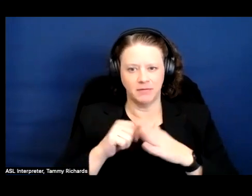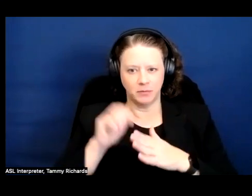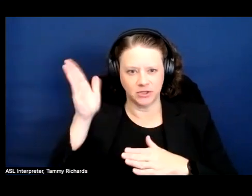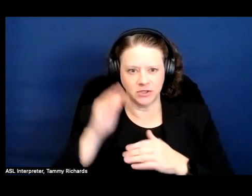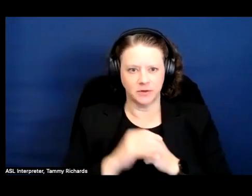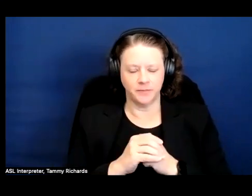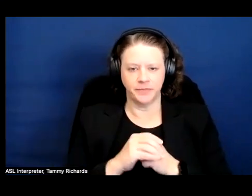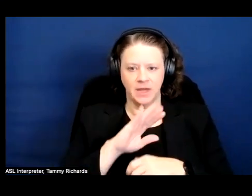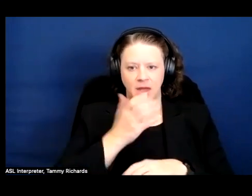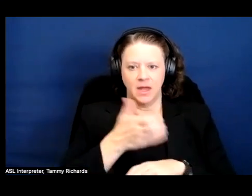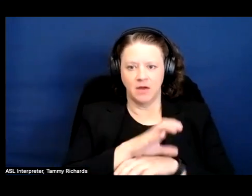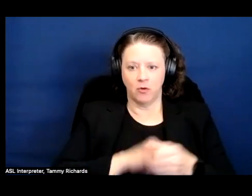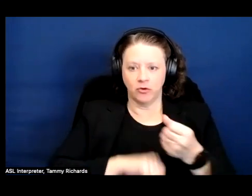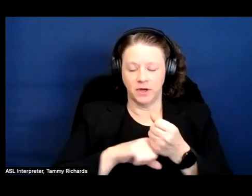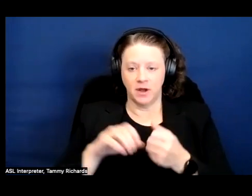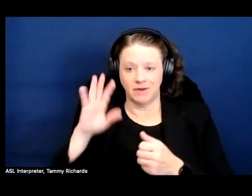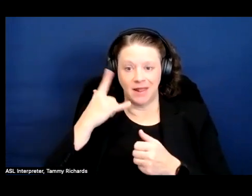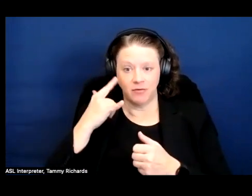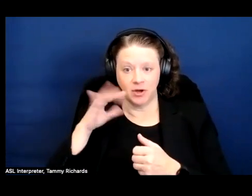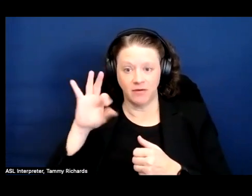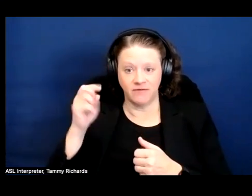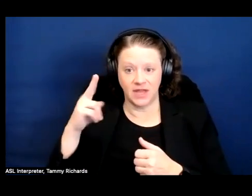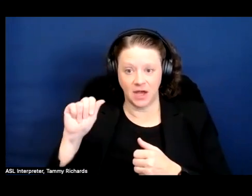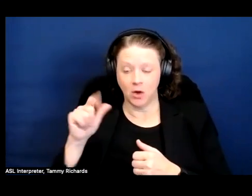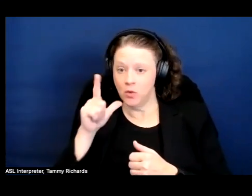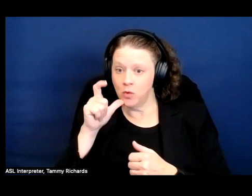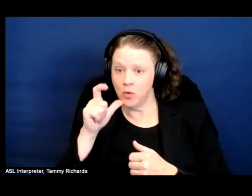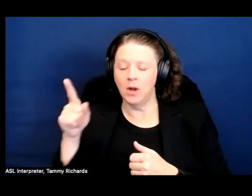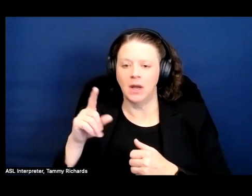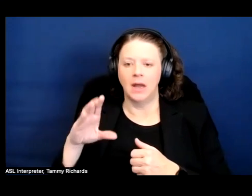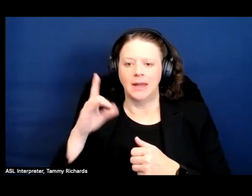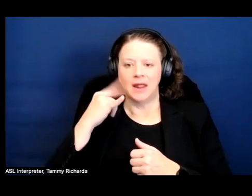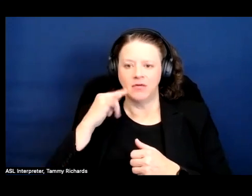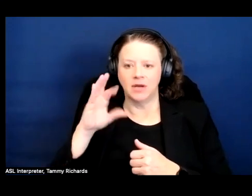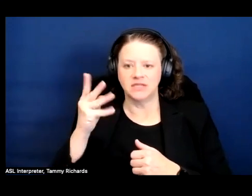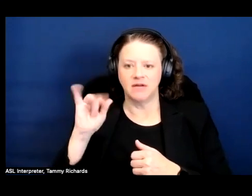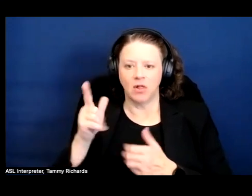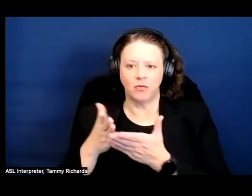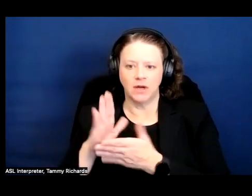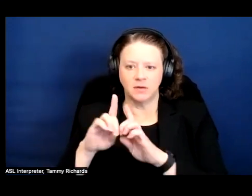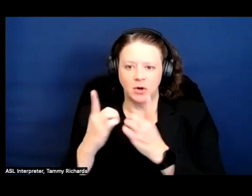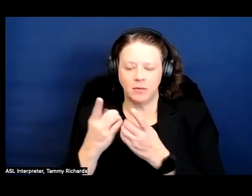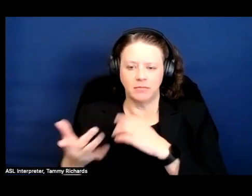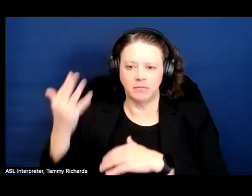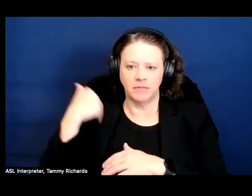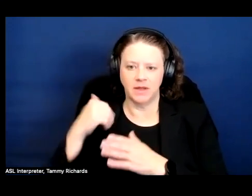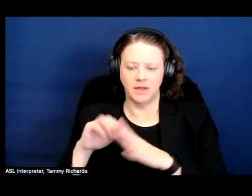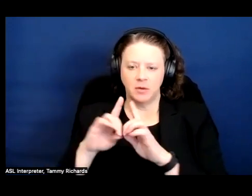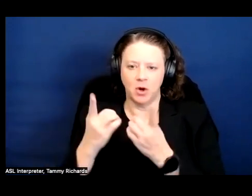but it could also be a security deposit assistance. It could be a one-time, monthly, one-month assistance,